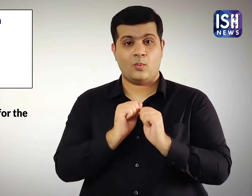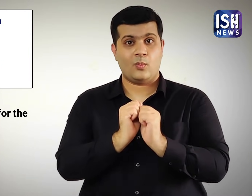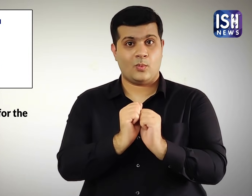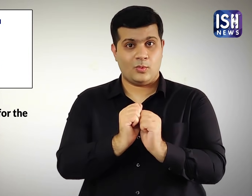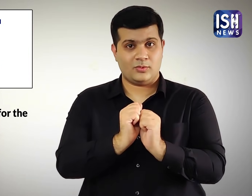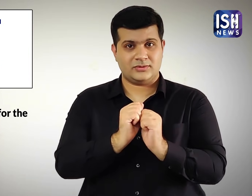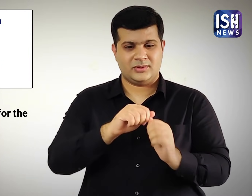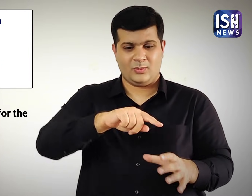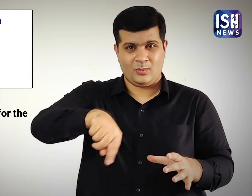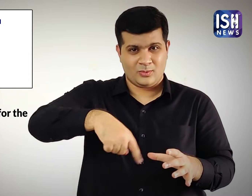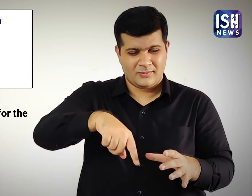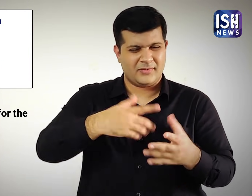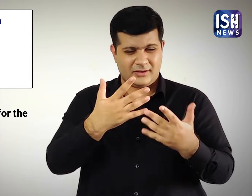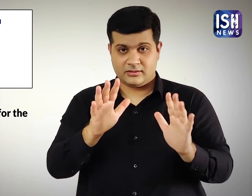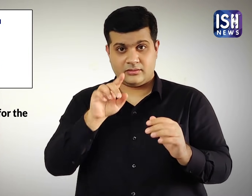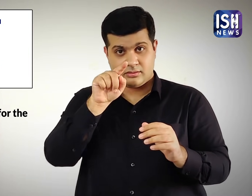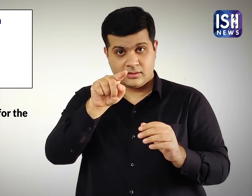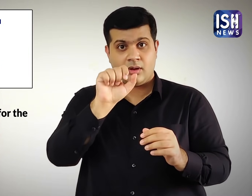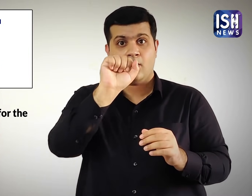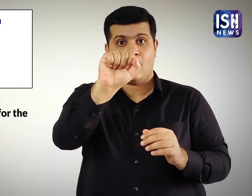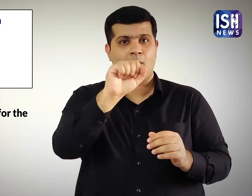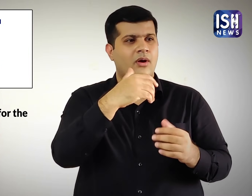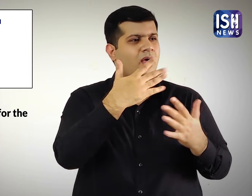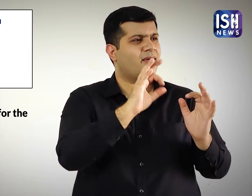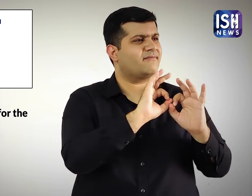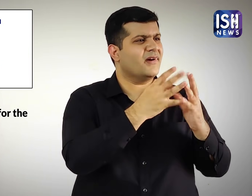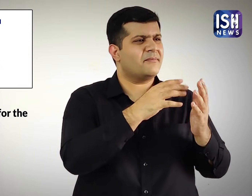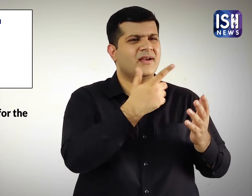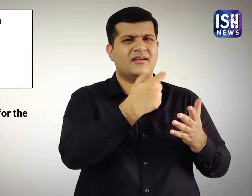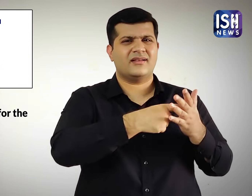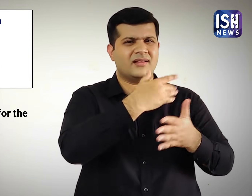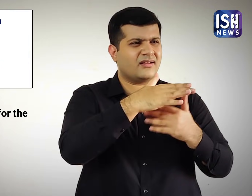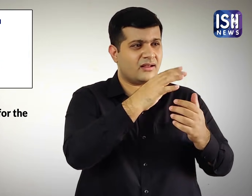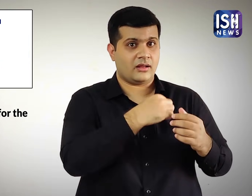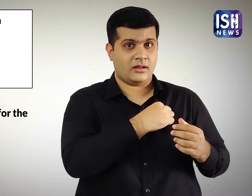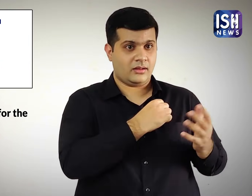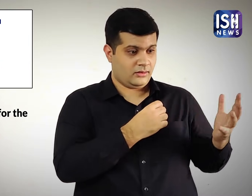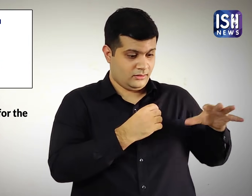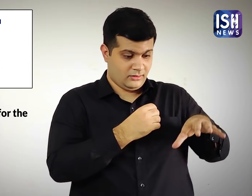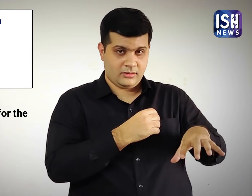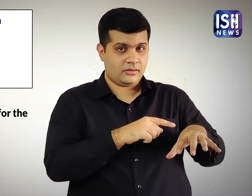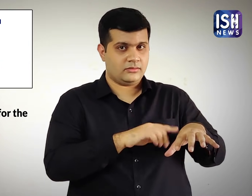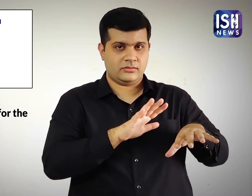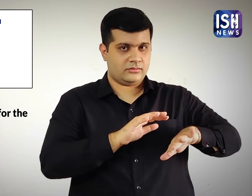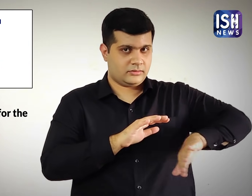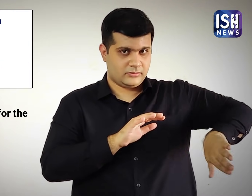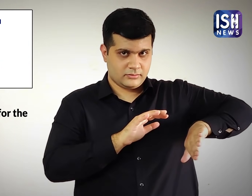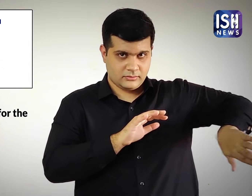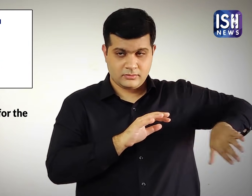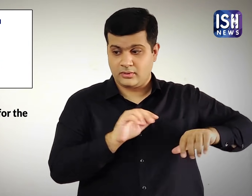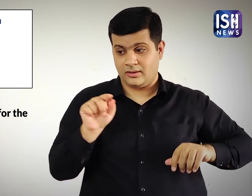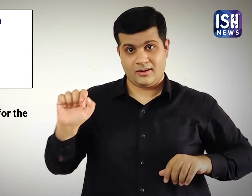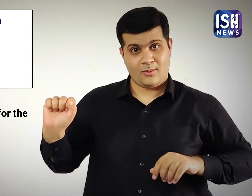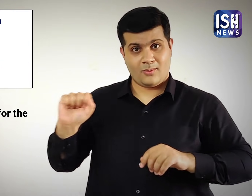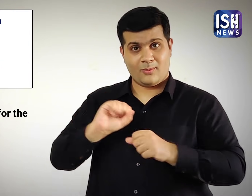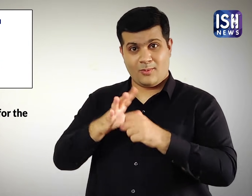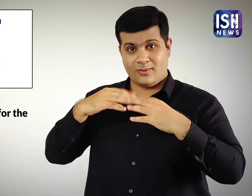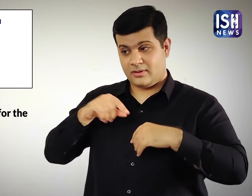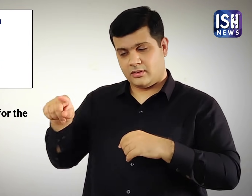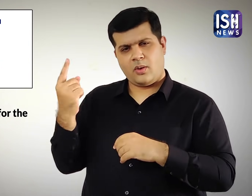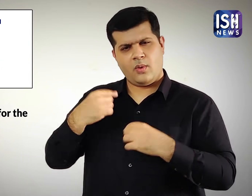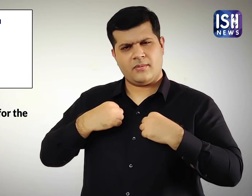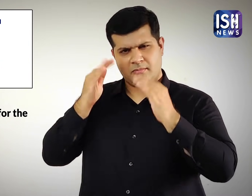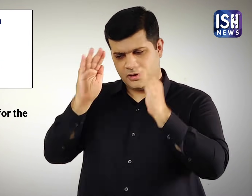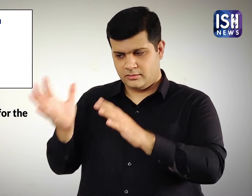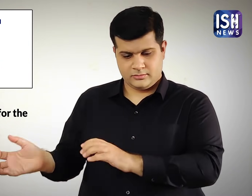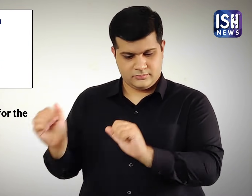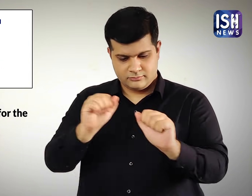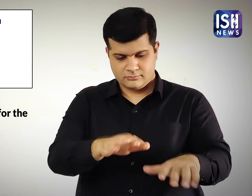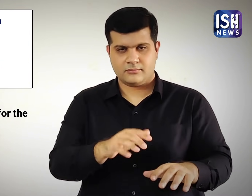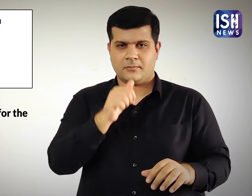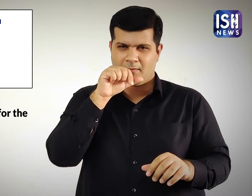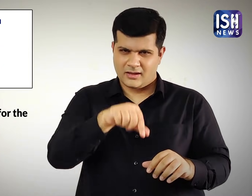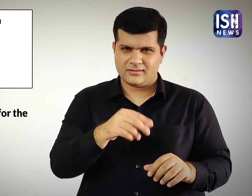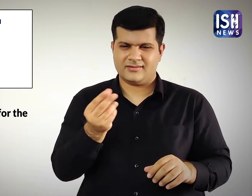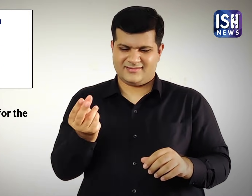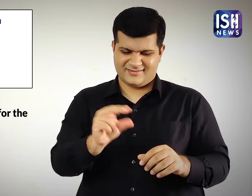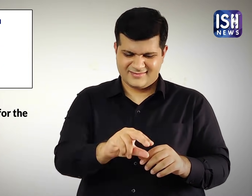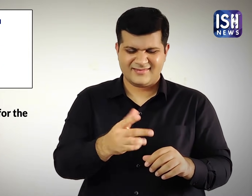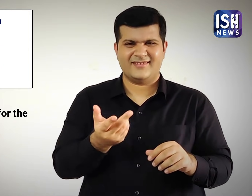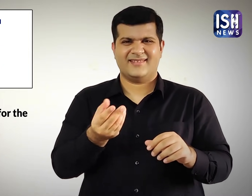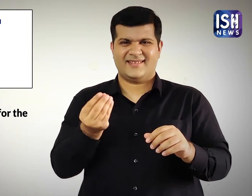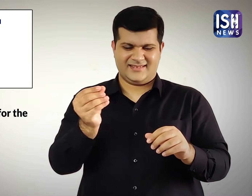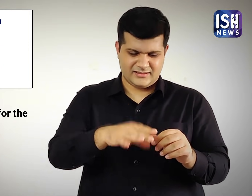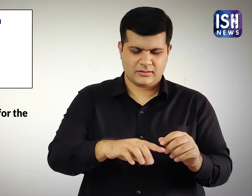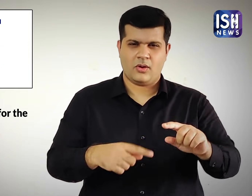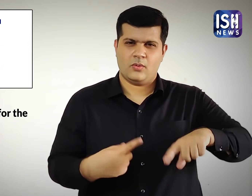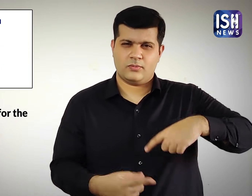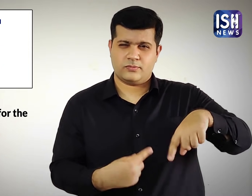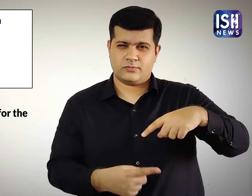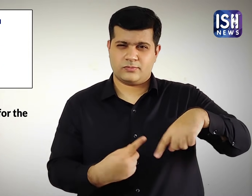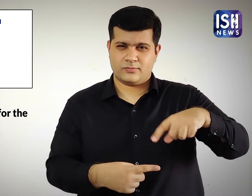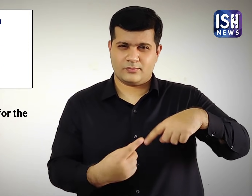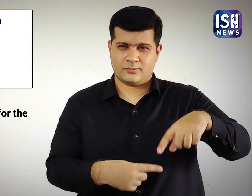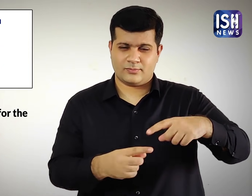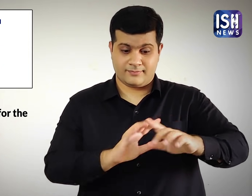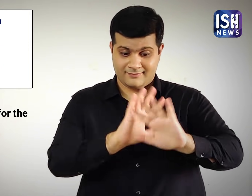and must be washed separately using water with common household detergent.